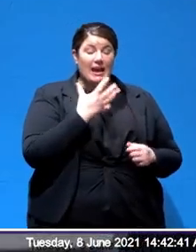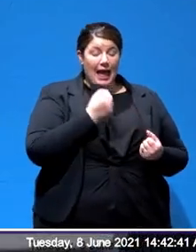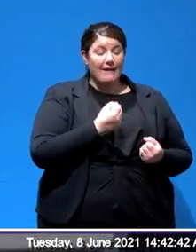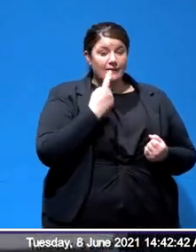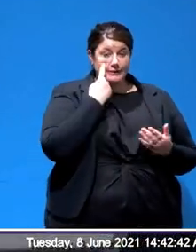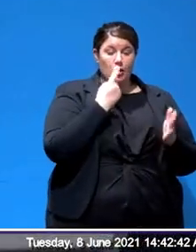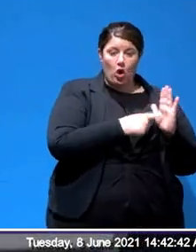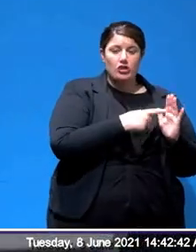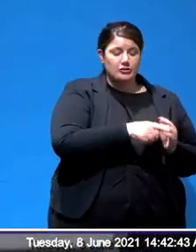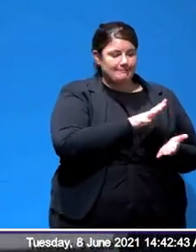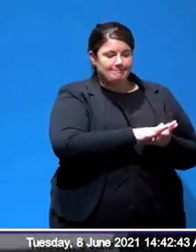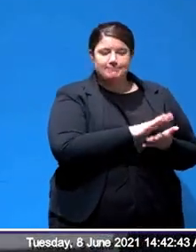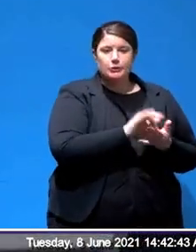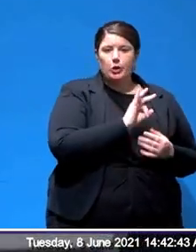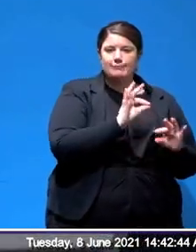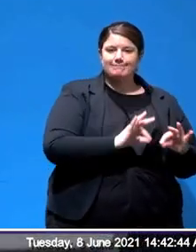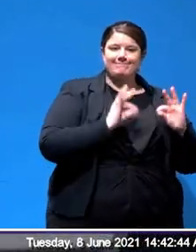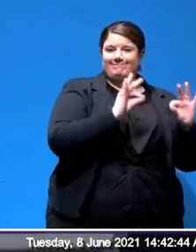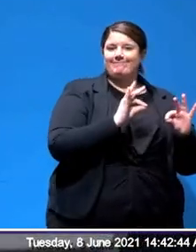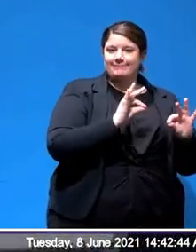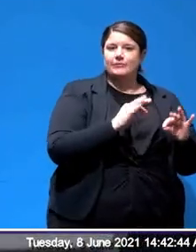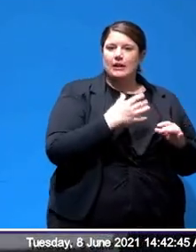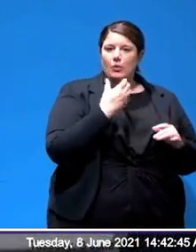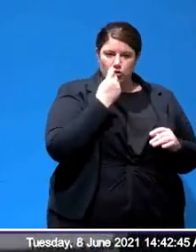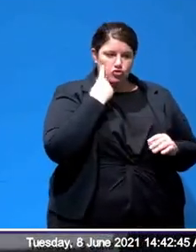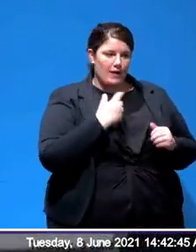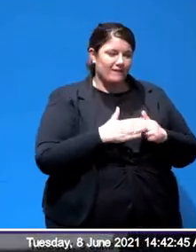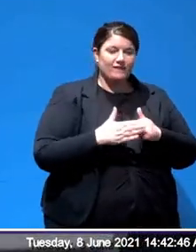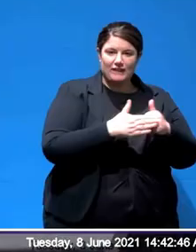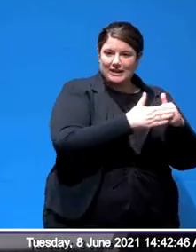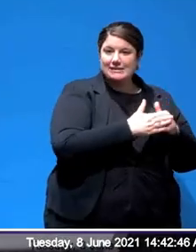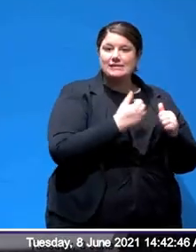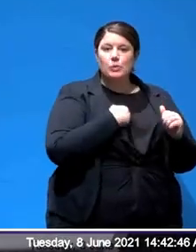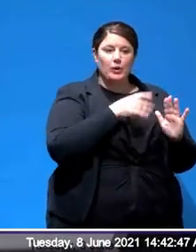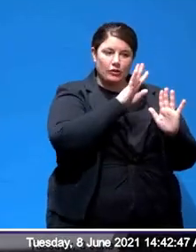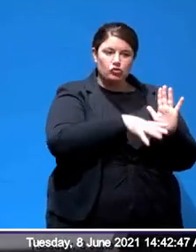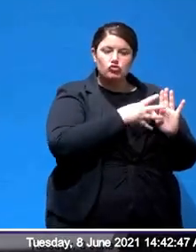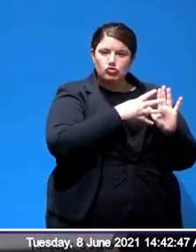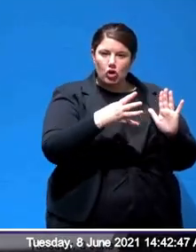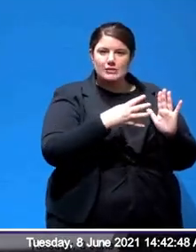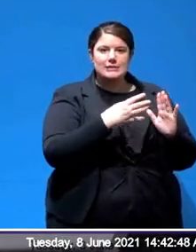I know that we had in place a roster of work that had to be done, where floors